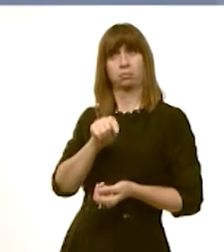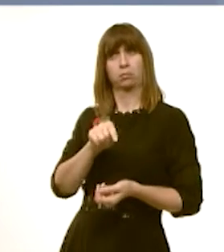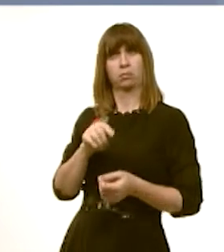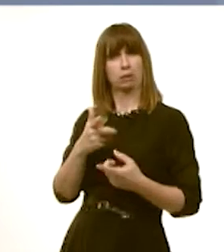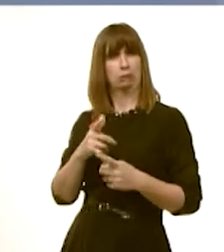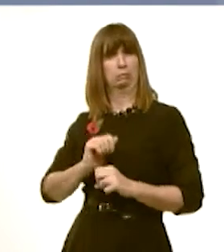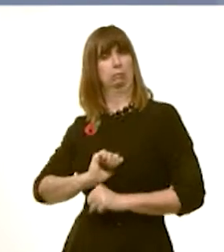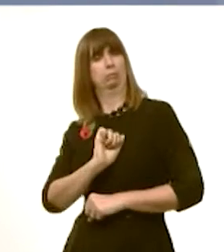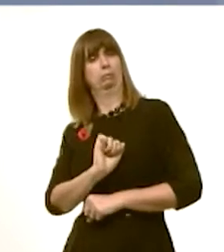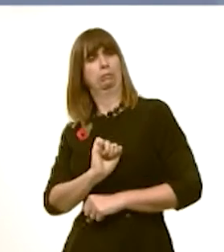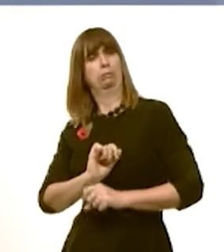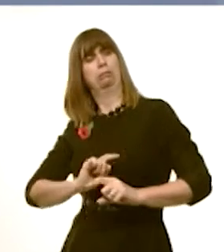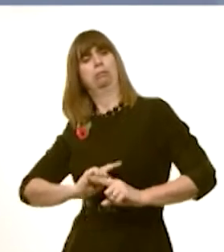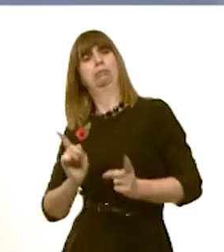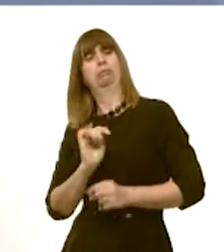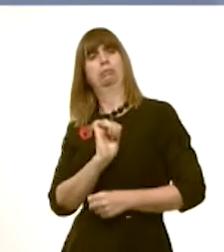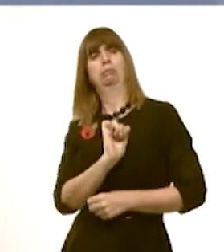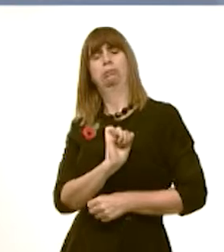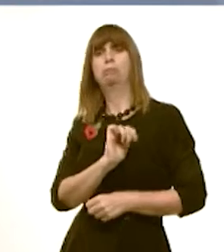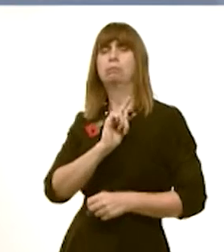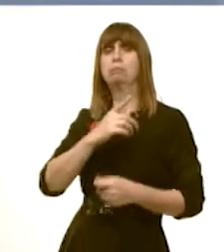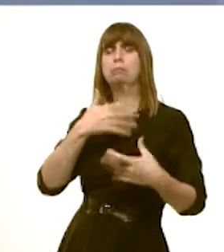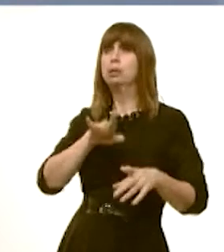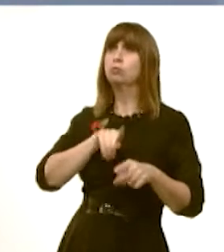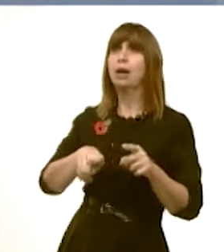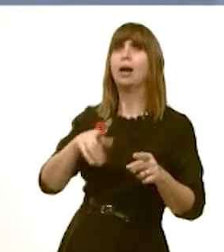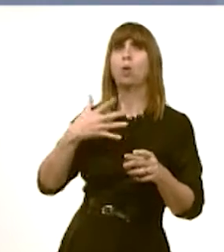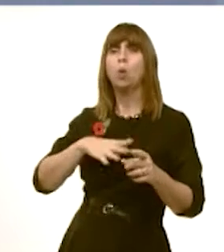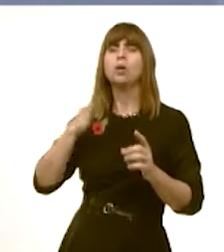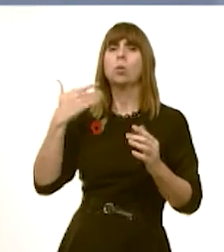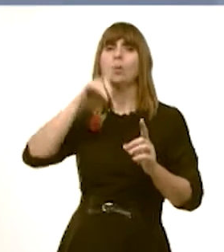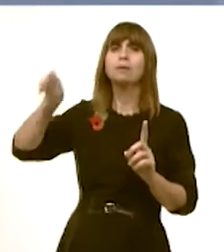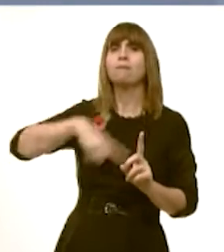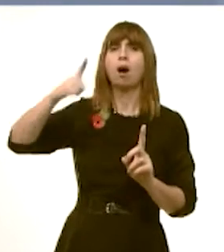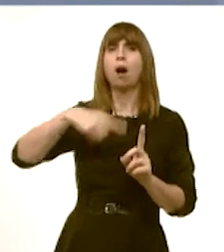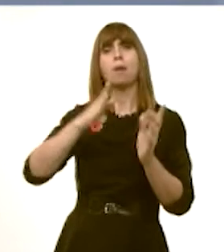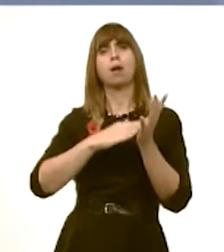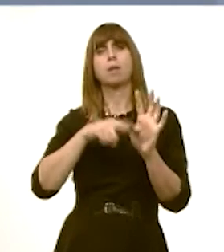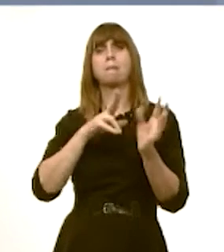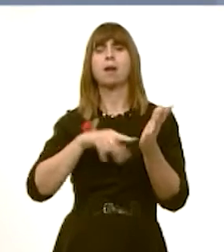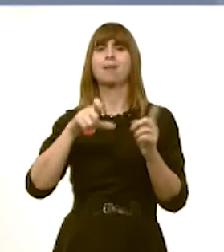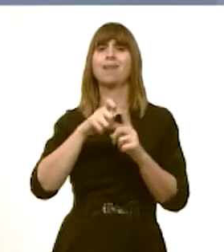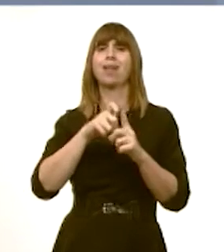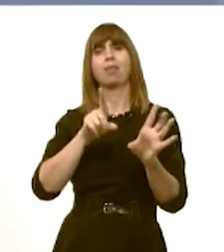shall we say, at the moment, and, of course, they continue to push for a windfarm on Mynydd y Gwair, in the face of concerted civil opposition.